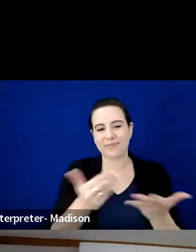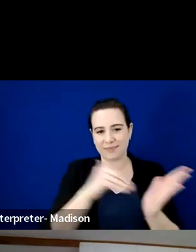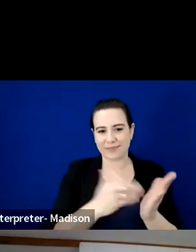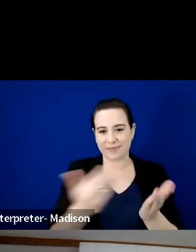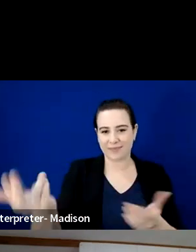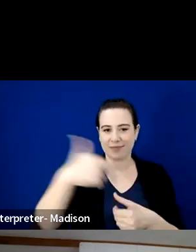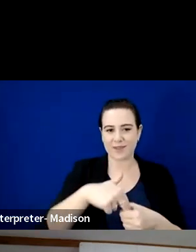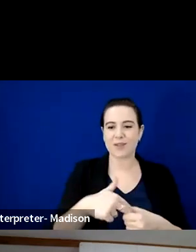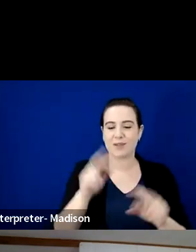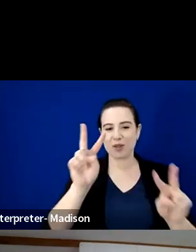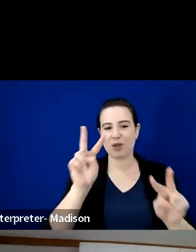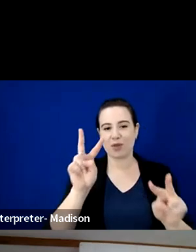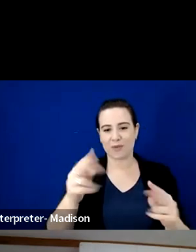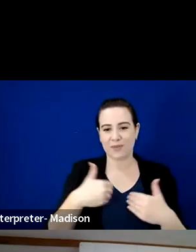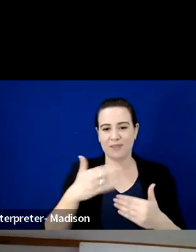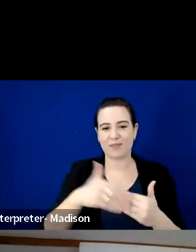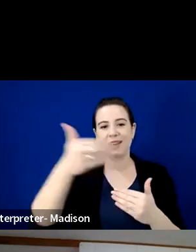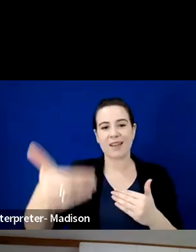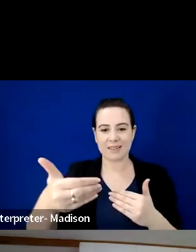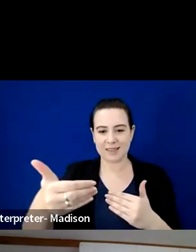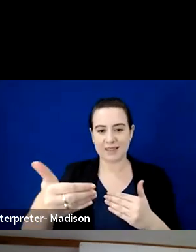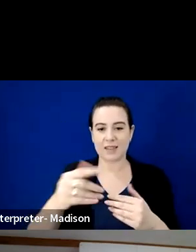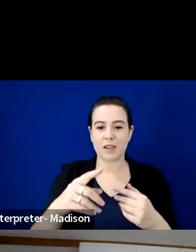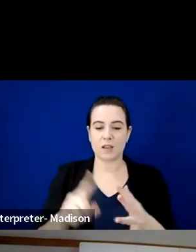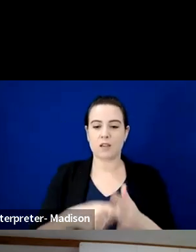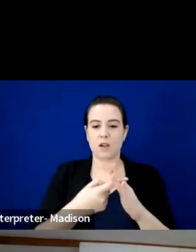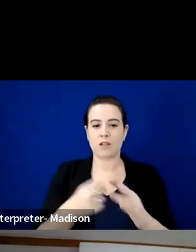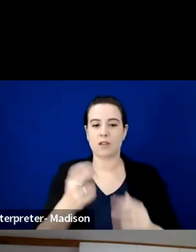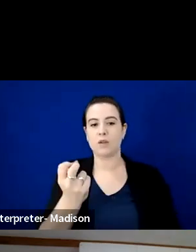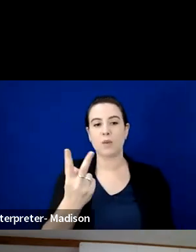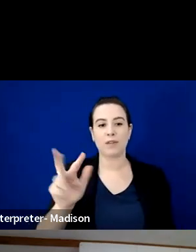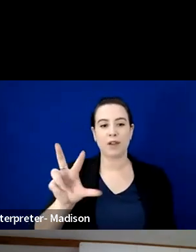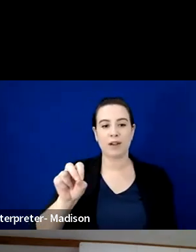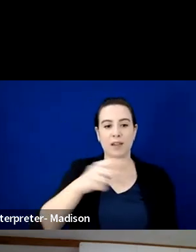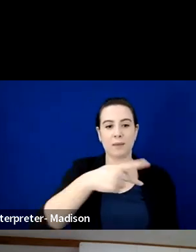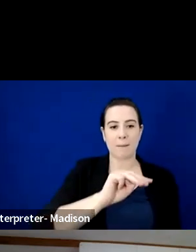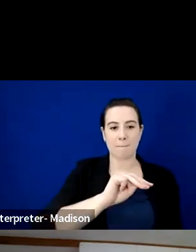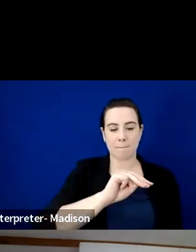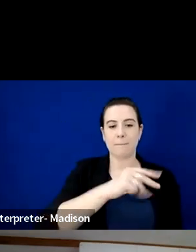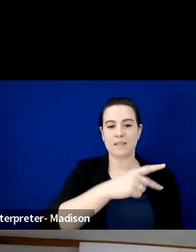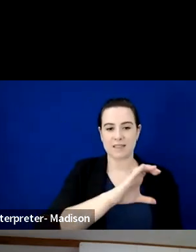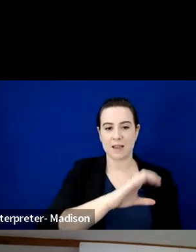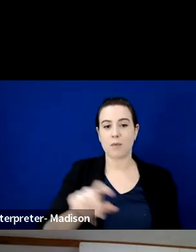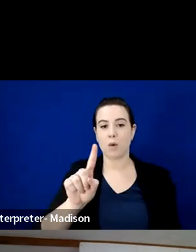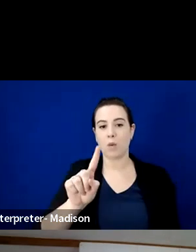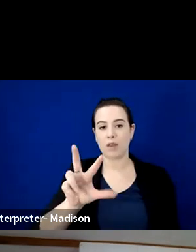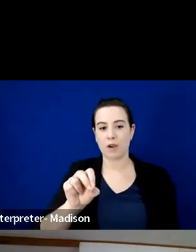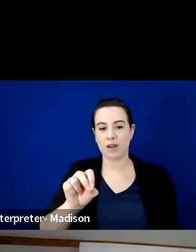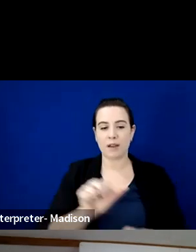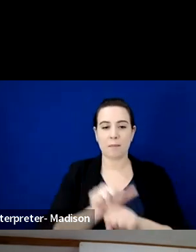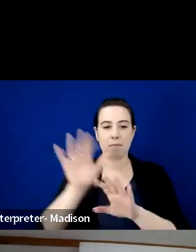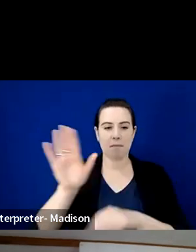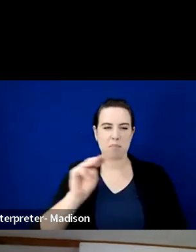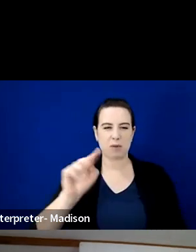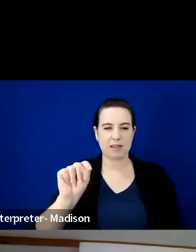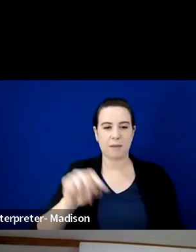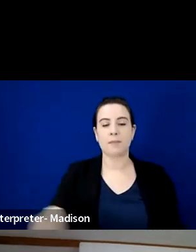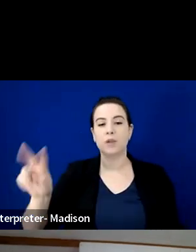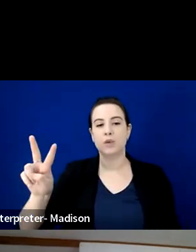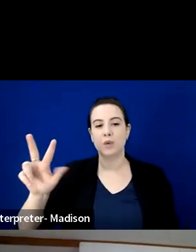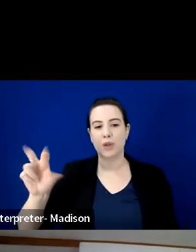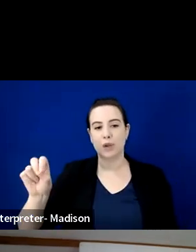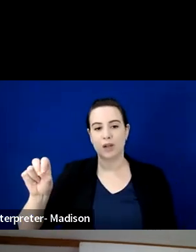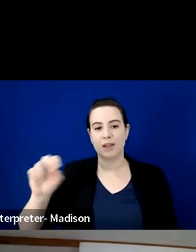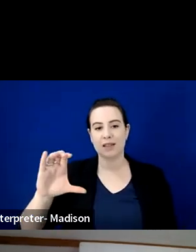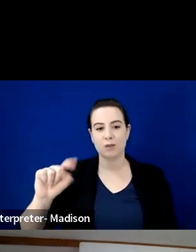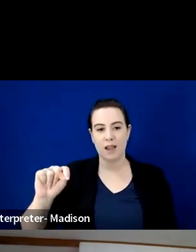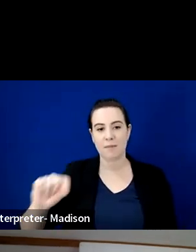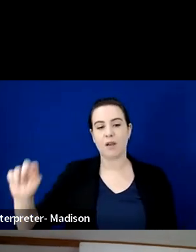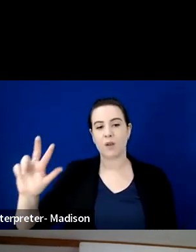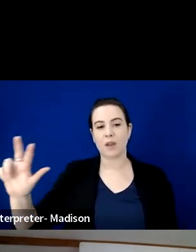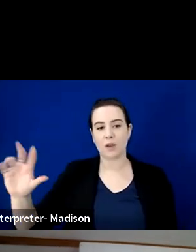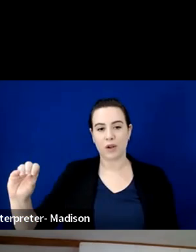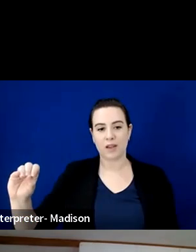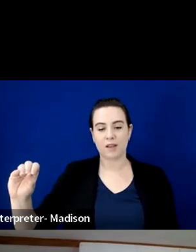But I do want to let folks know, please take some time as you can to complete your evaluation form when the webinar closes in just a moment, to let us know how we can continue to improve and keep providing training that is most useful to you.